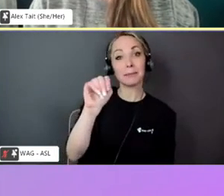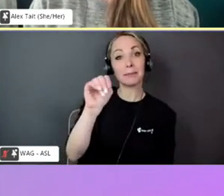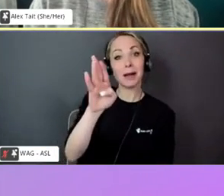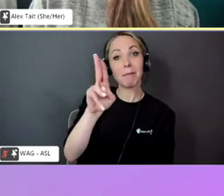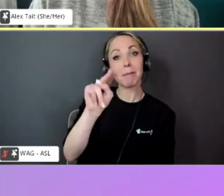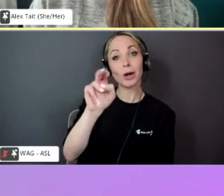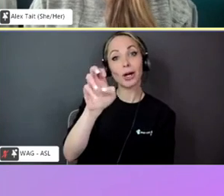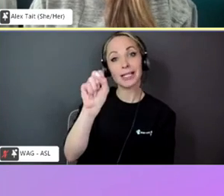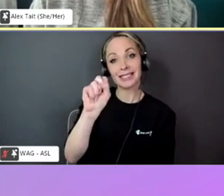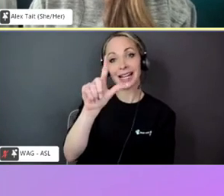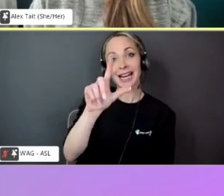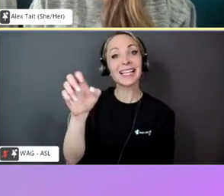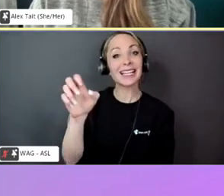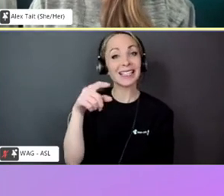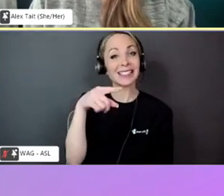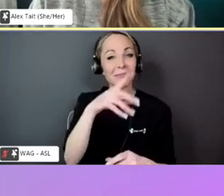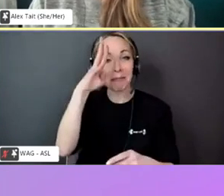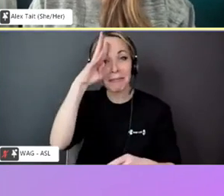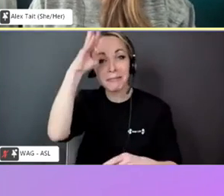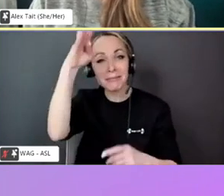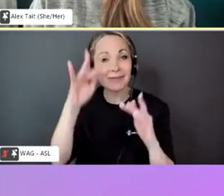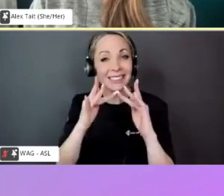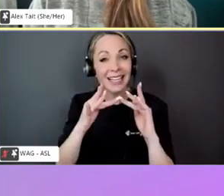its inception and have been helping to build it Tim